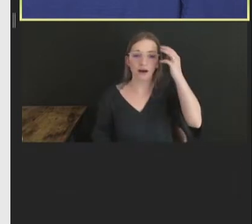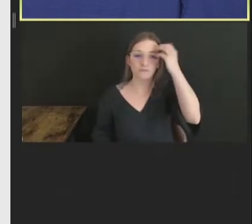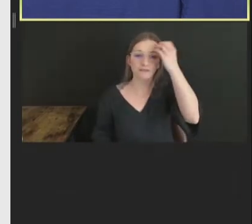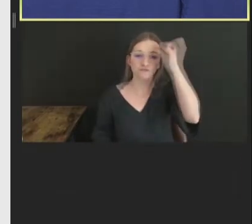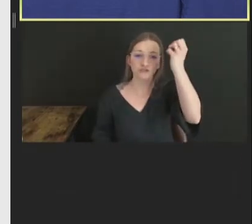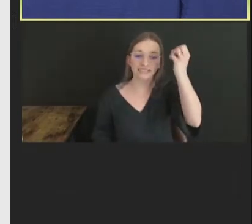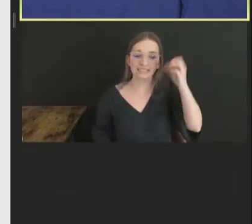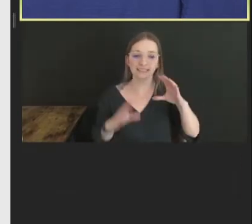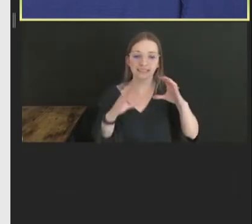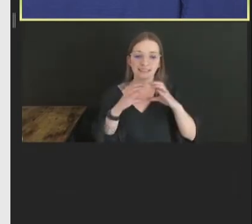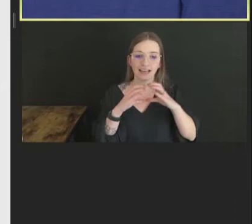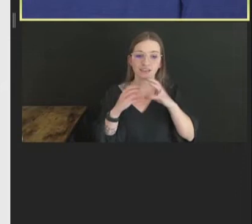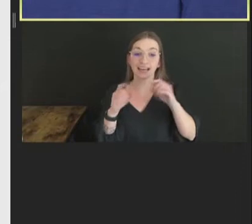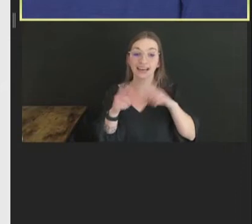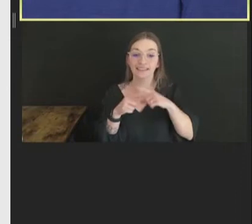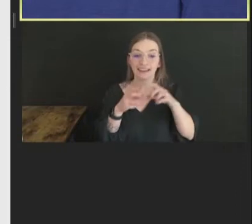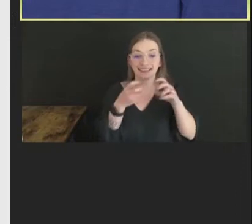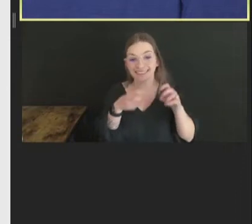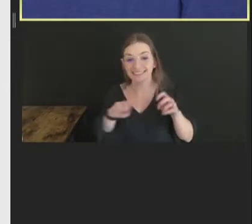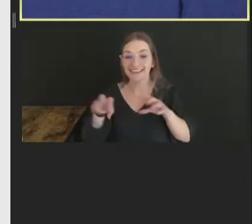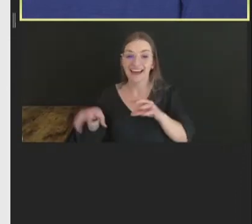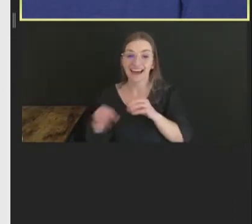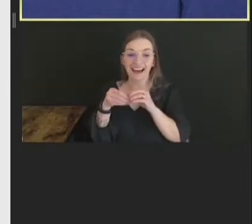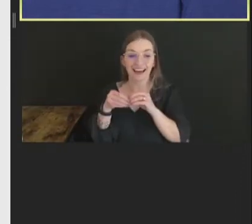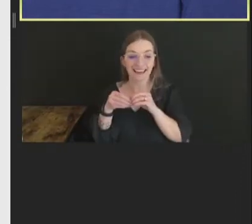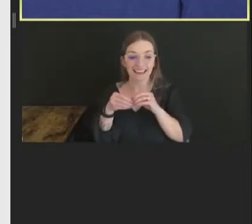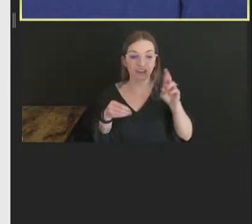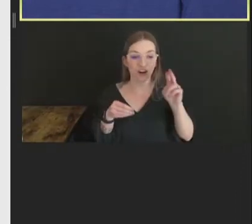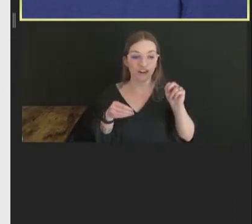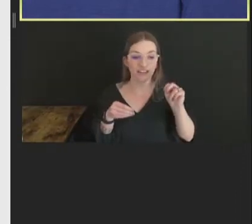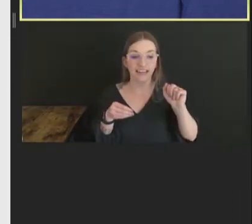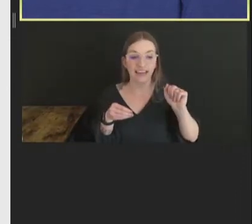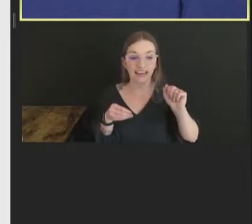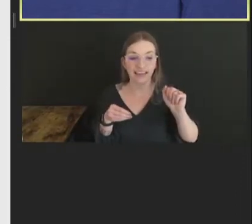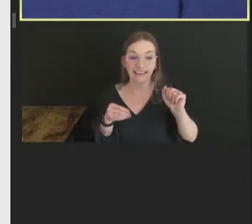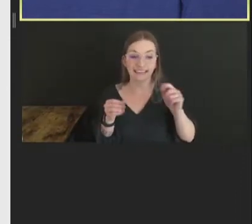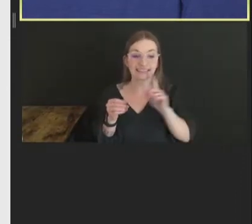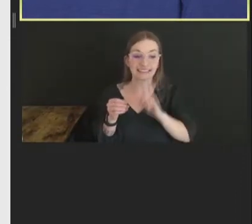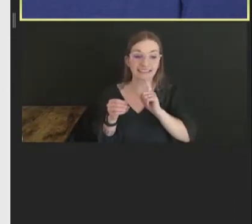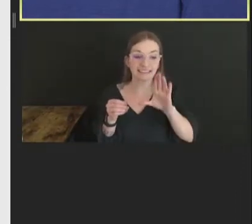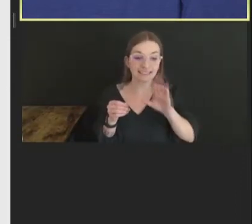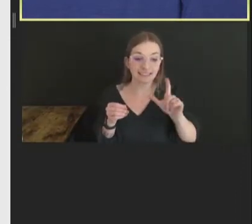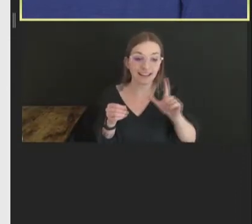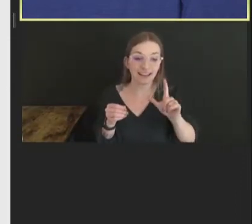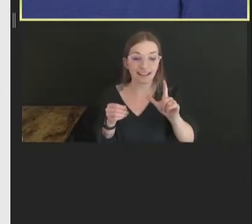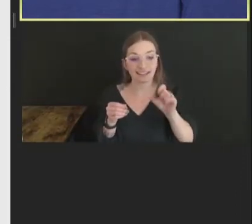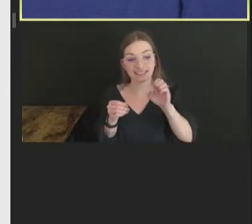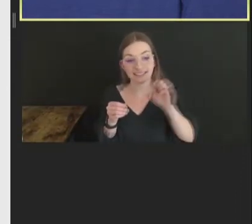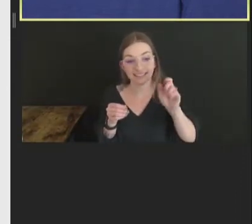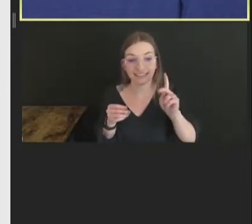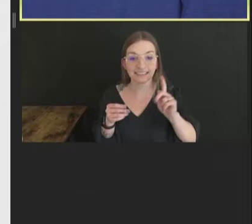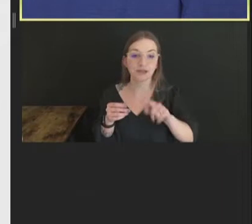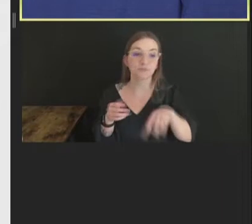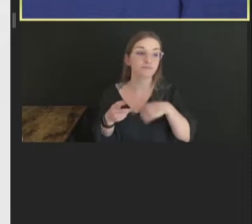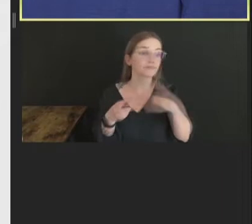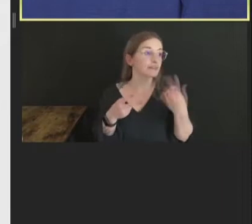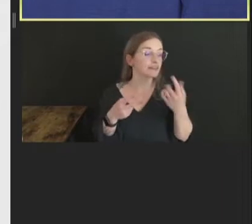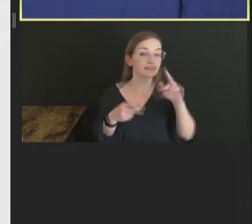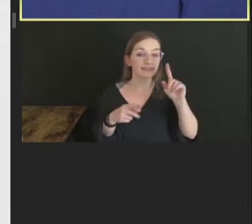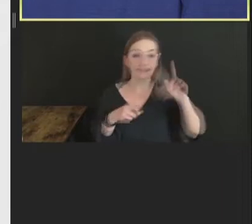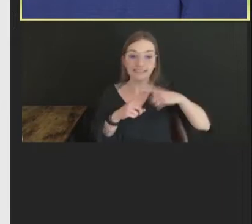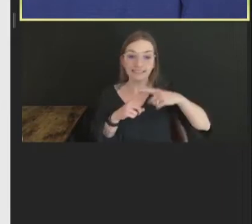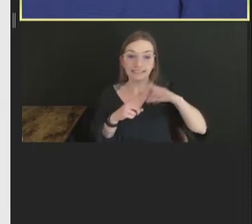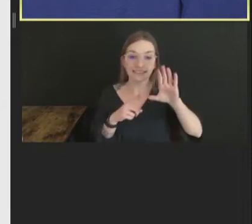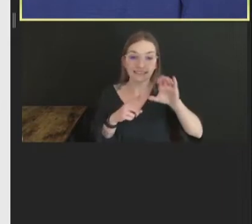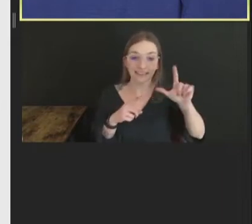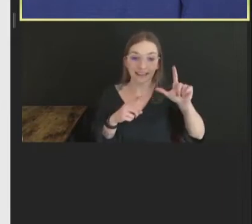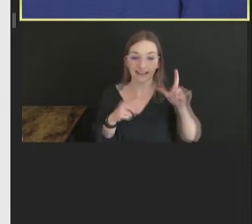single cell RNA seek and also extensive T memory cell analysis. So those are much